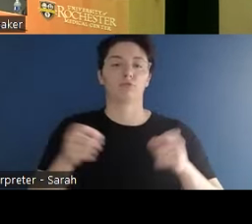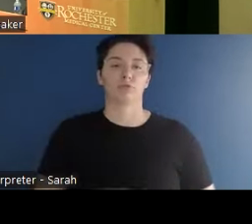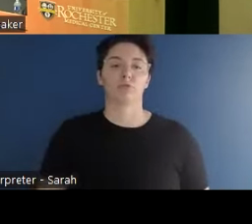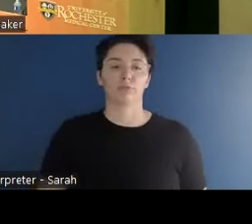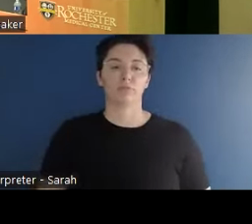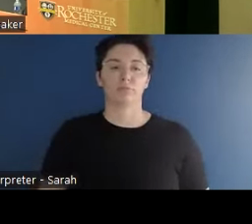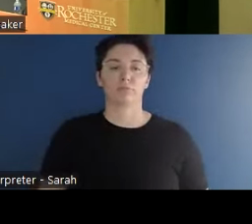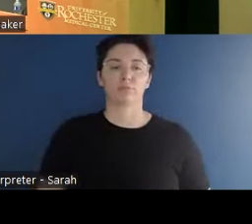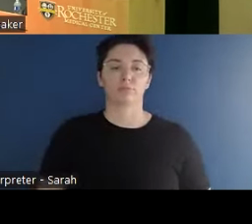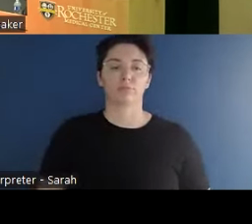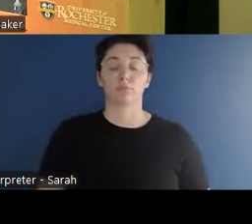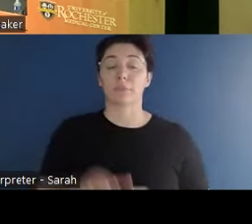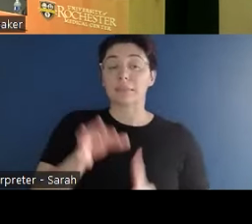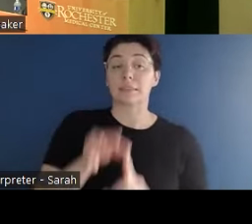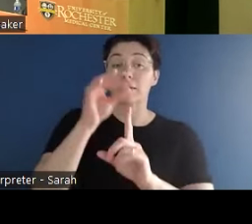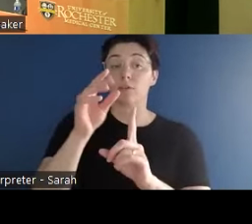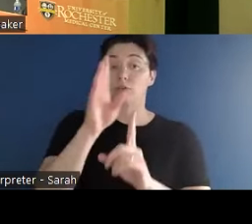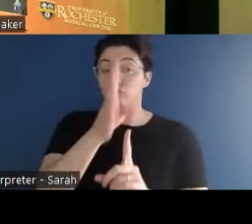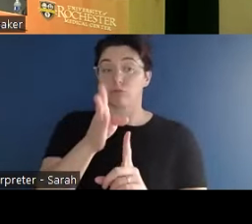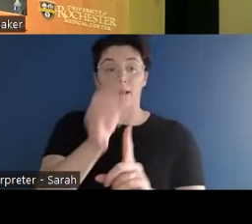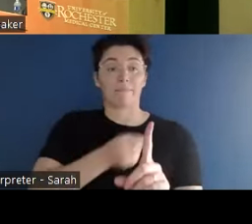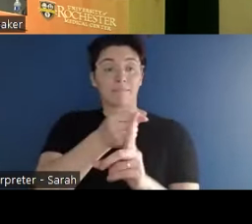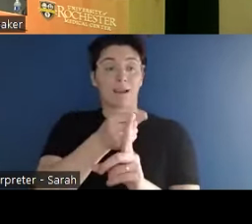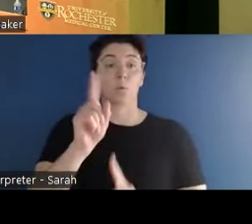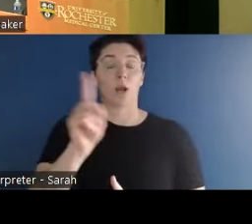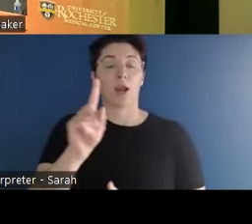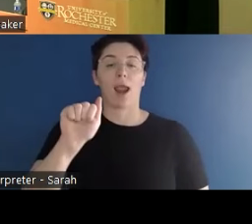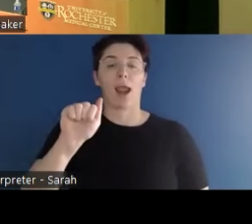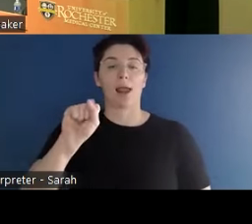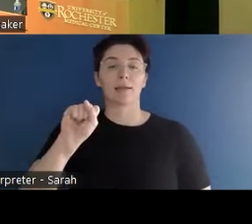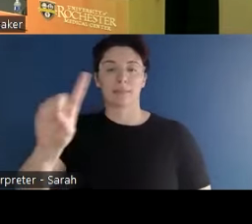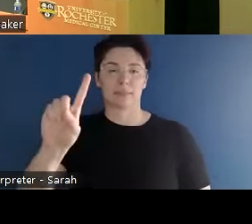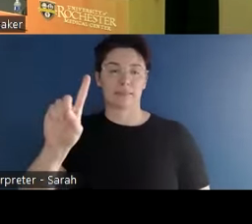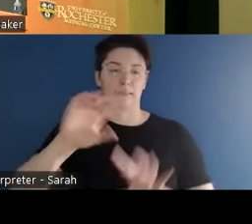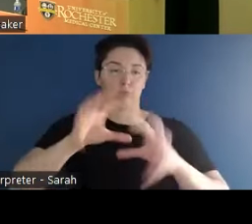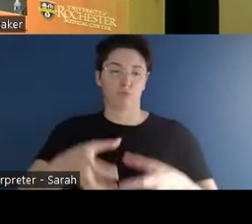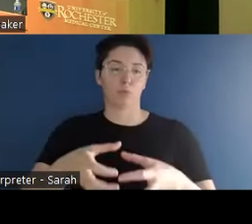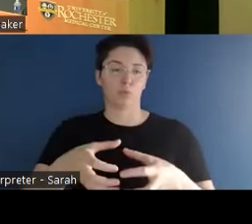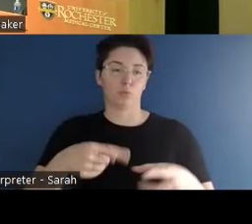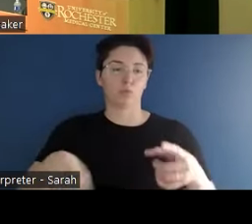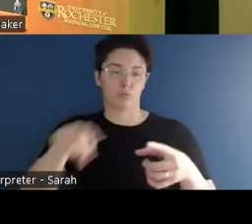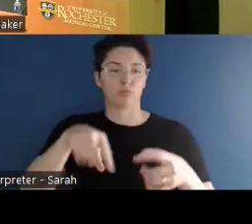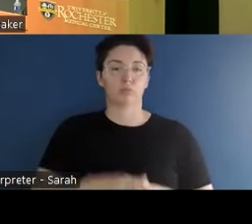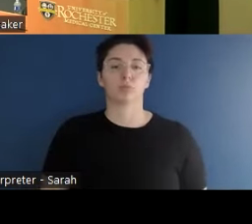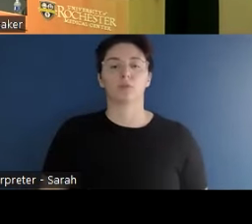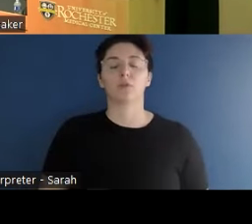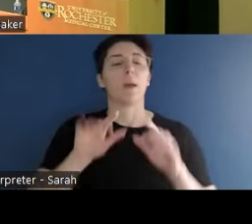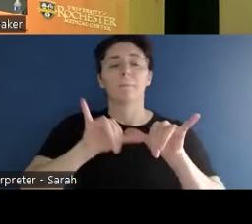only which which confirmed um or was confirmed using asymmetric confidence intervals and while